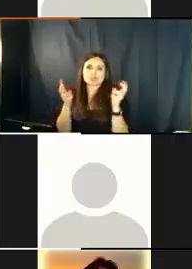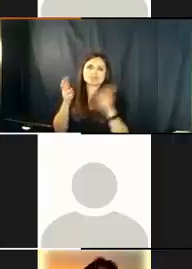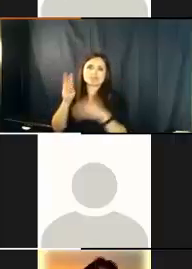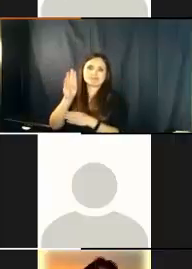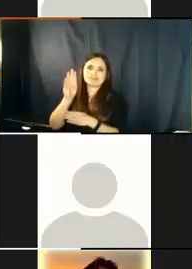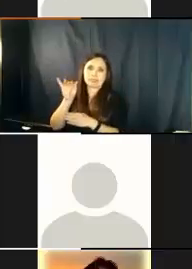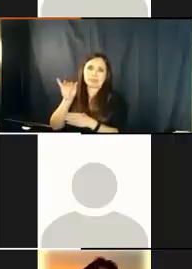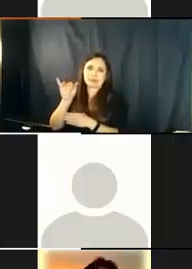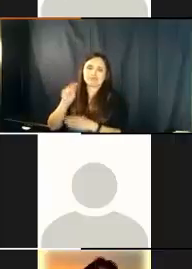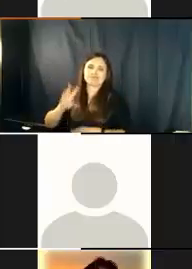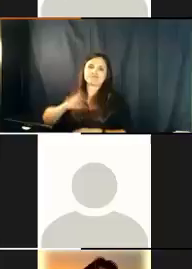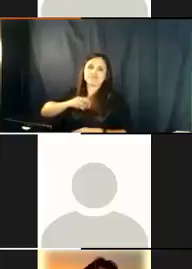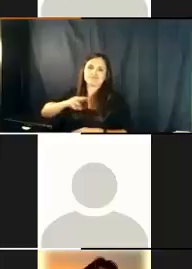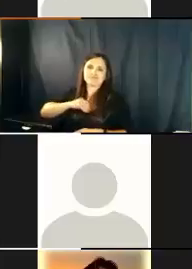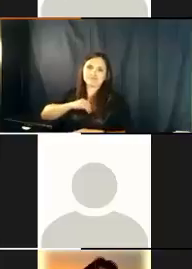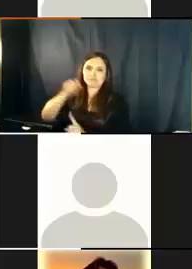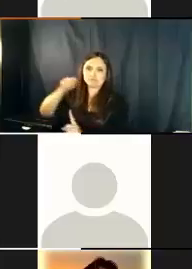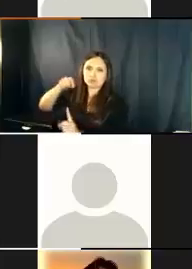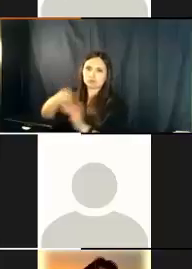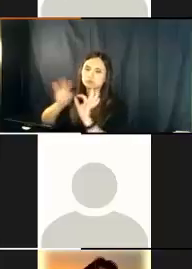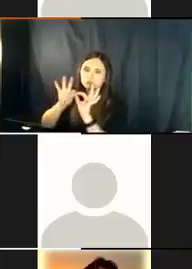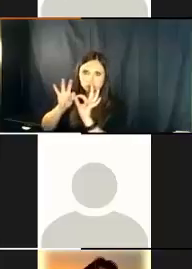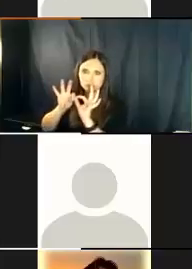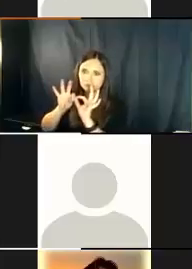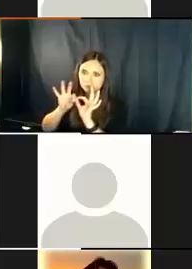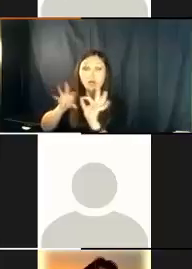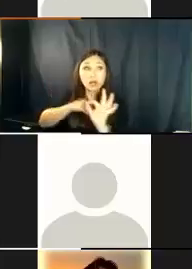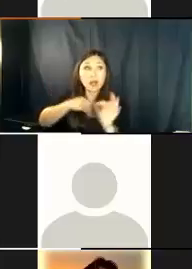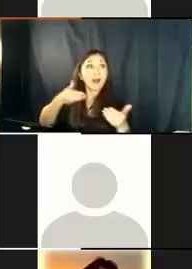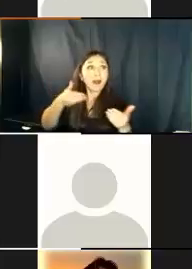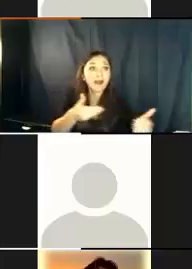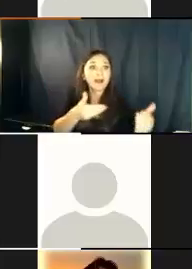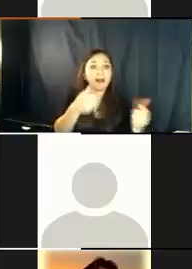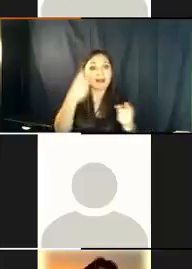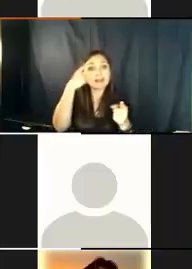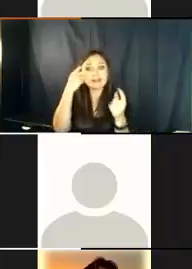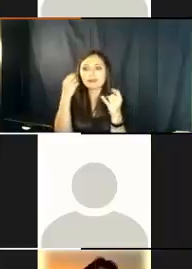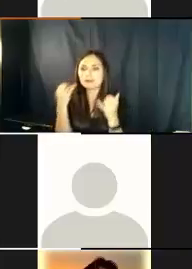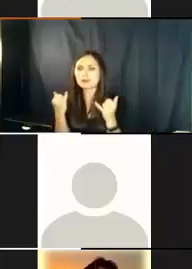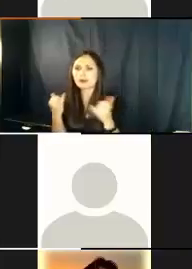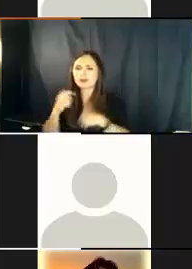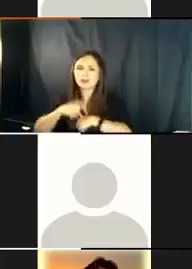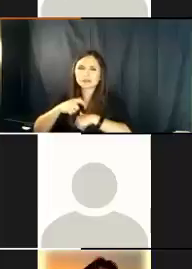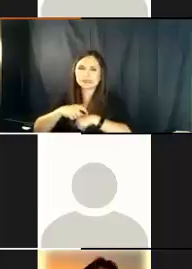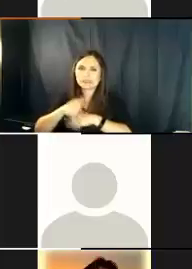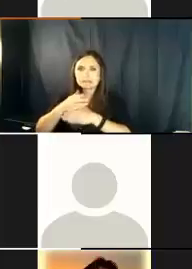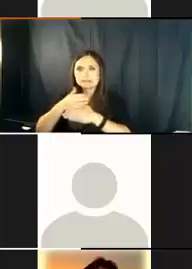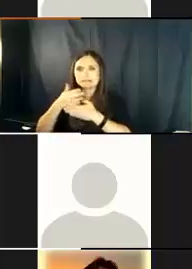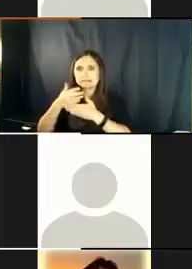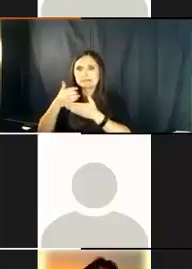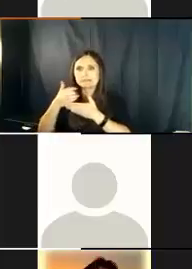I think we're out of time so I'm going to pause that conversation there.